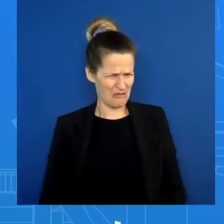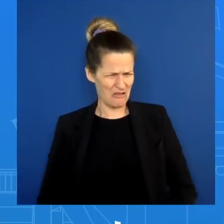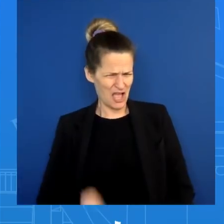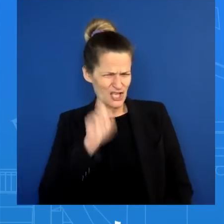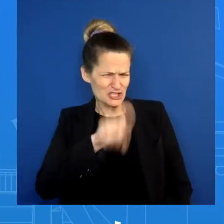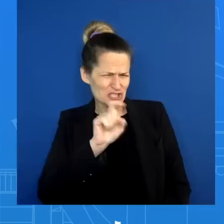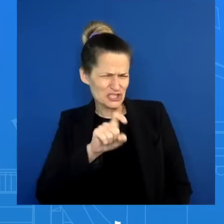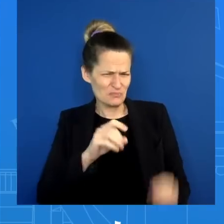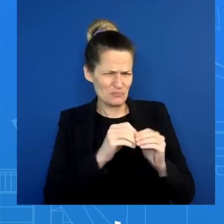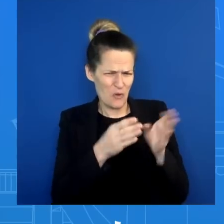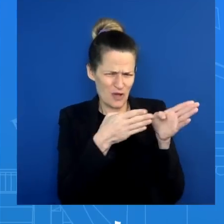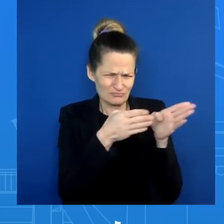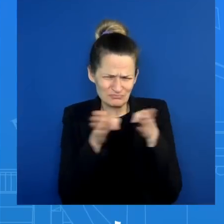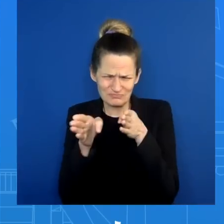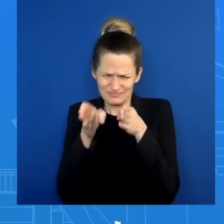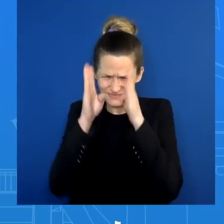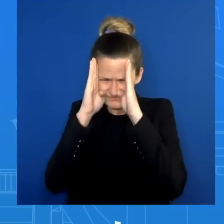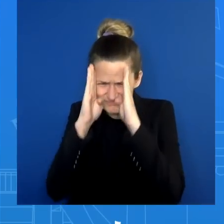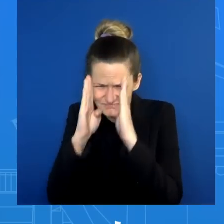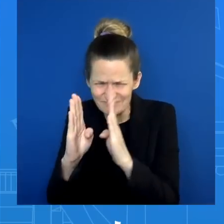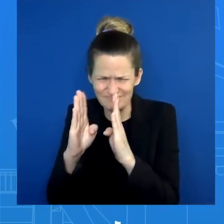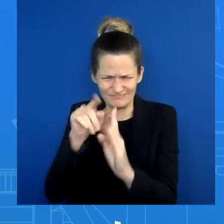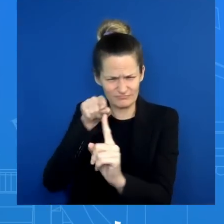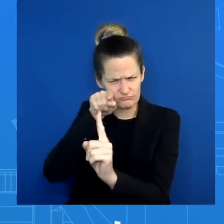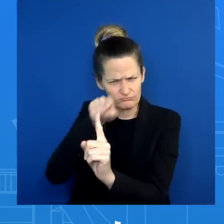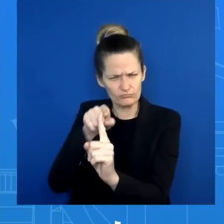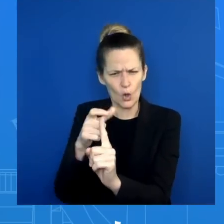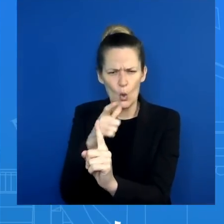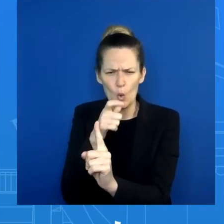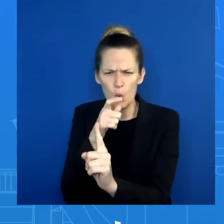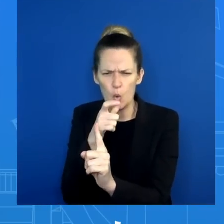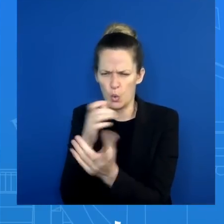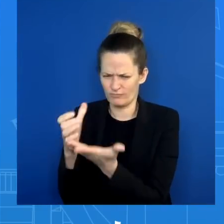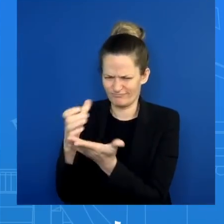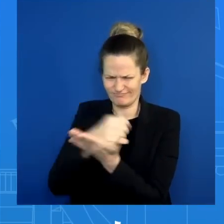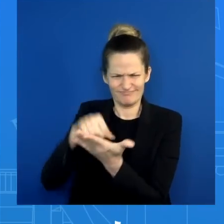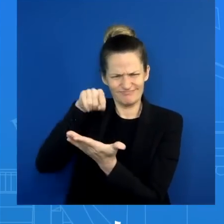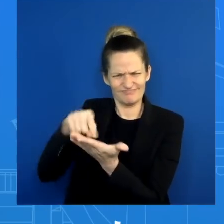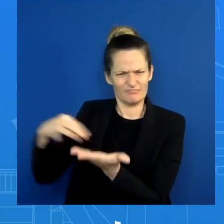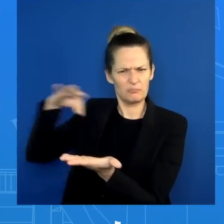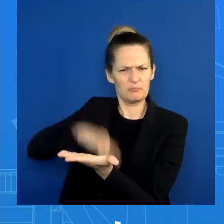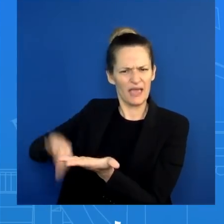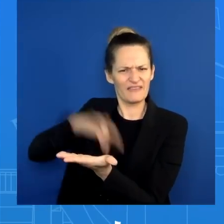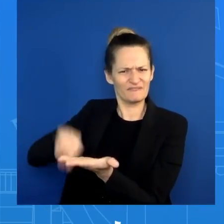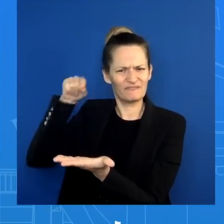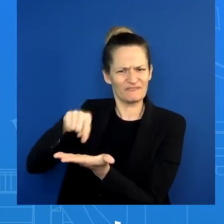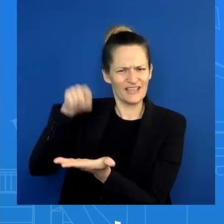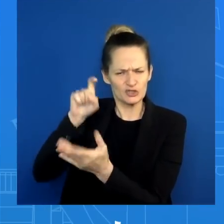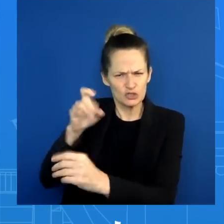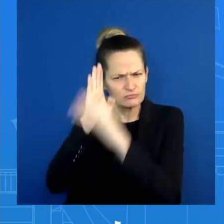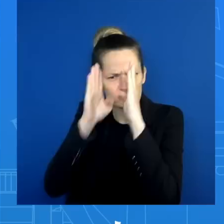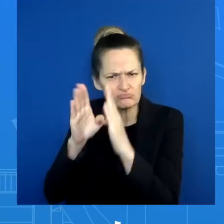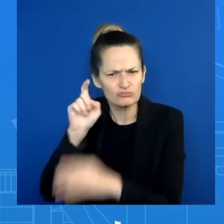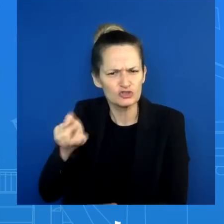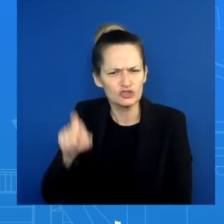What does the administration say to Congressman Ryan's point that waiving debt for those already on a trajectory